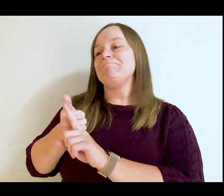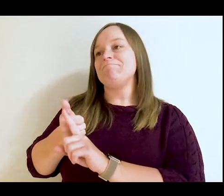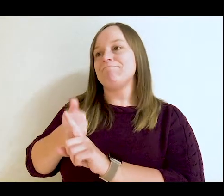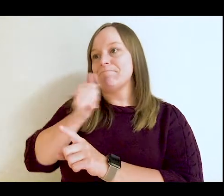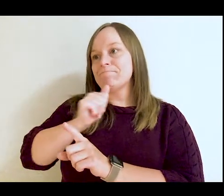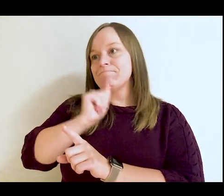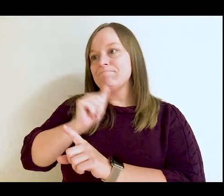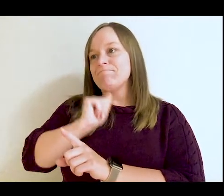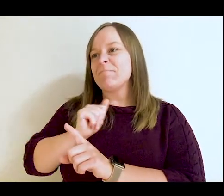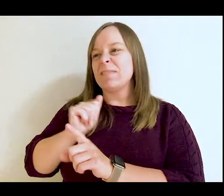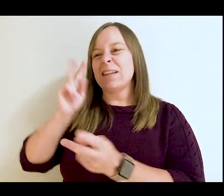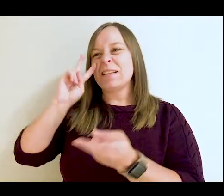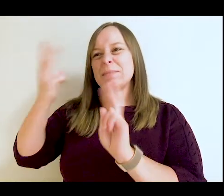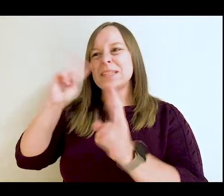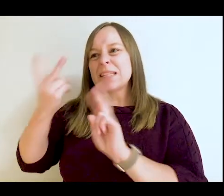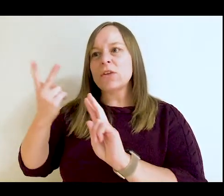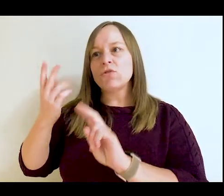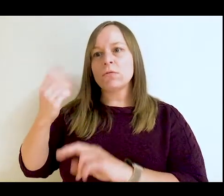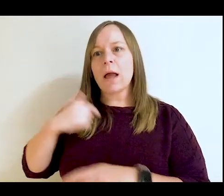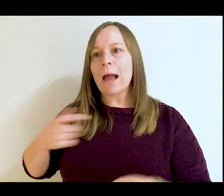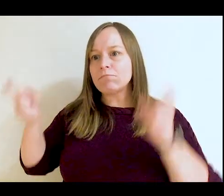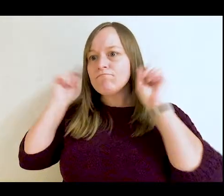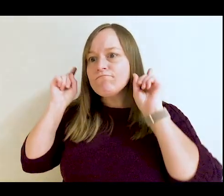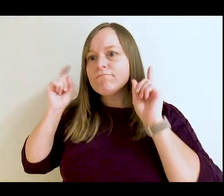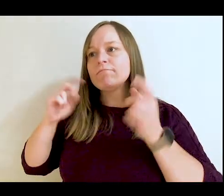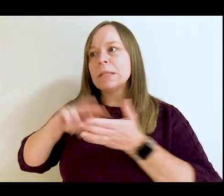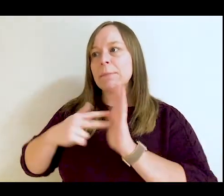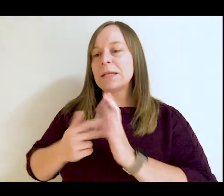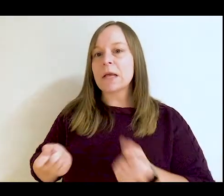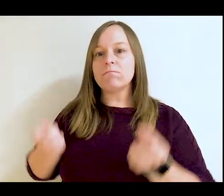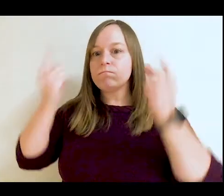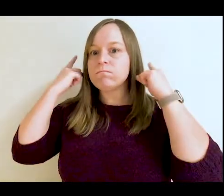hearing ensures. There's a misconception that because I wear hearing aids that I